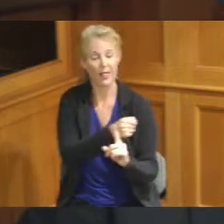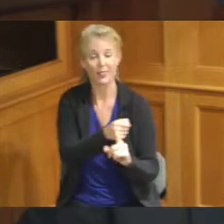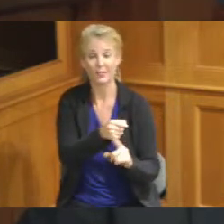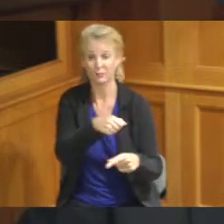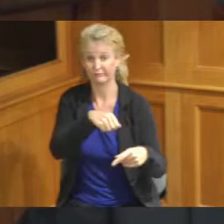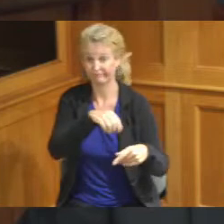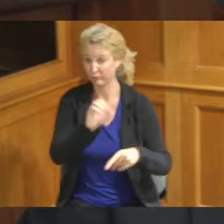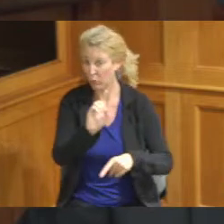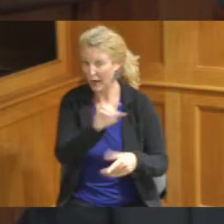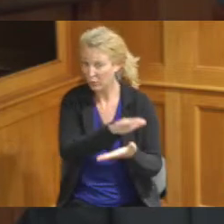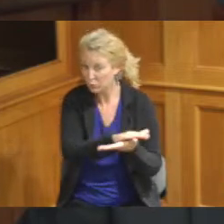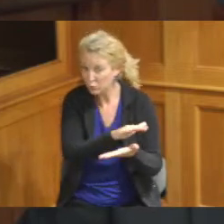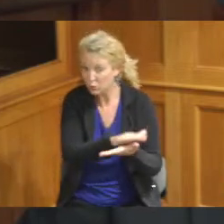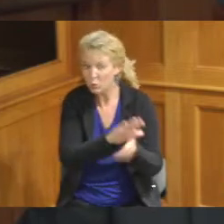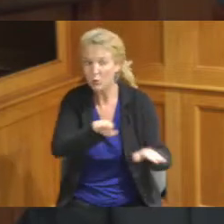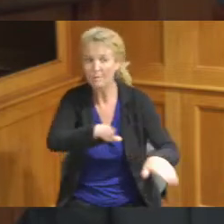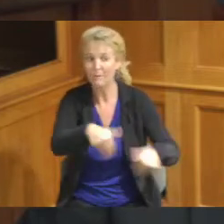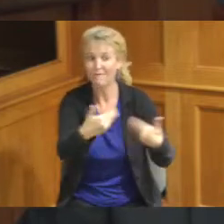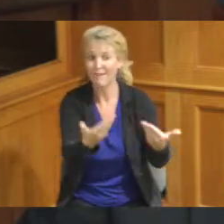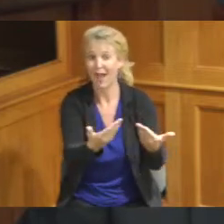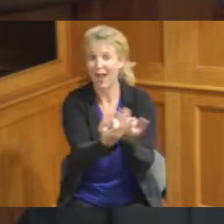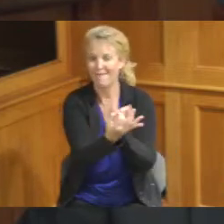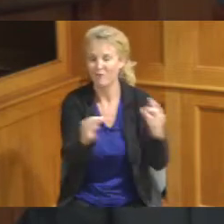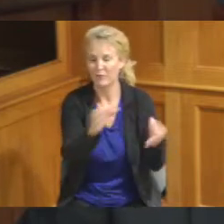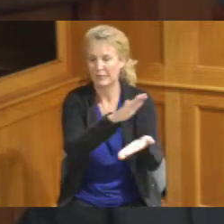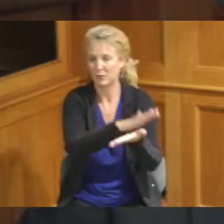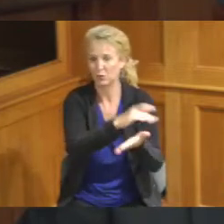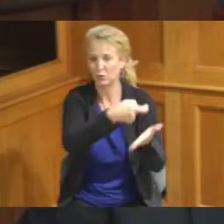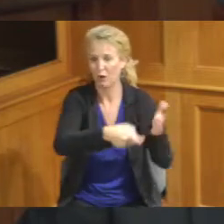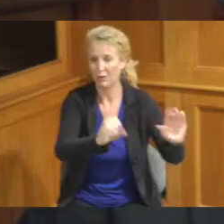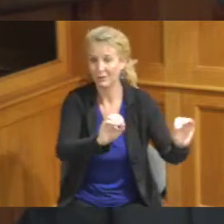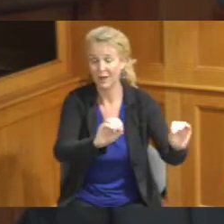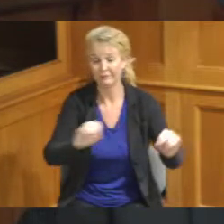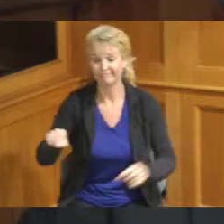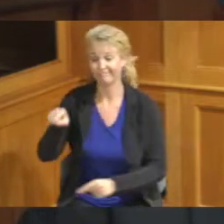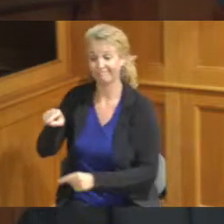for free in Hamilton County and the other one is the divert program that we did it's been a number